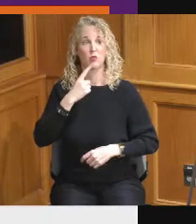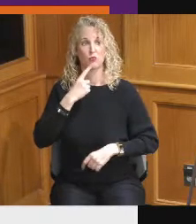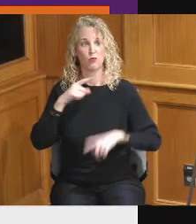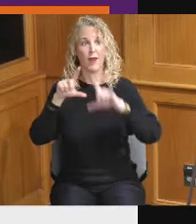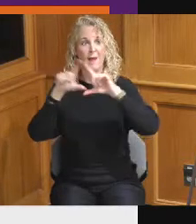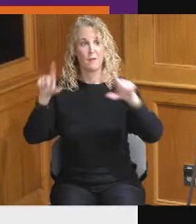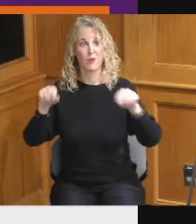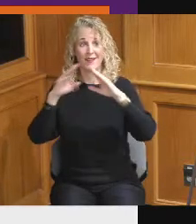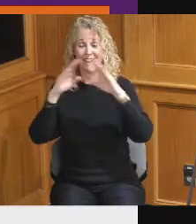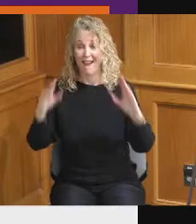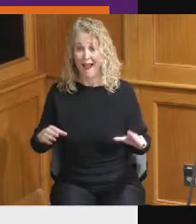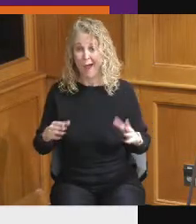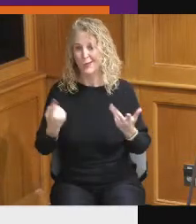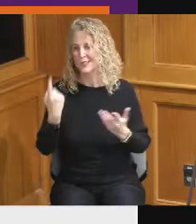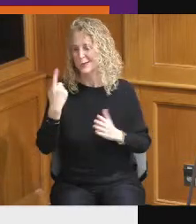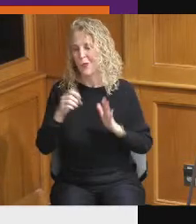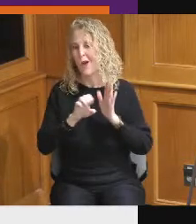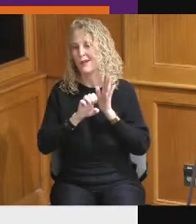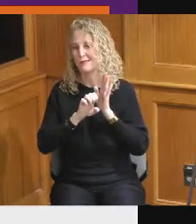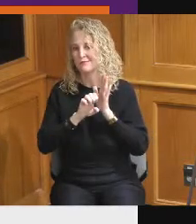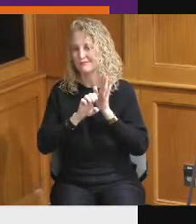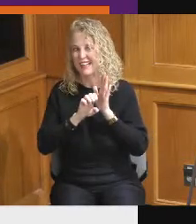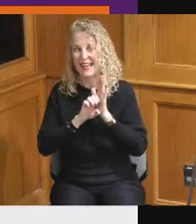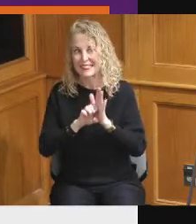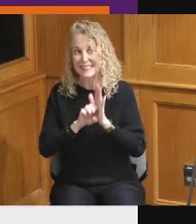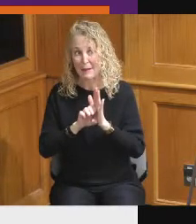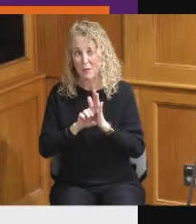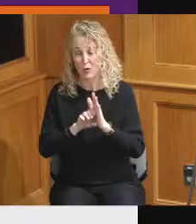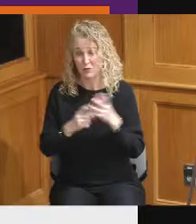coming out of this and that type of that's the type of thing that happens when you set targets